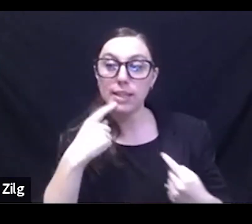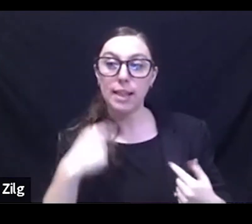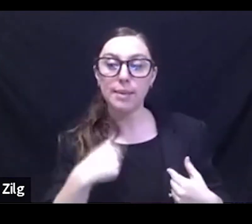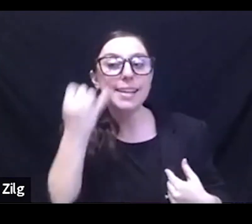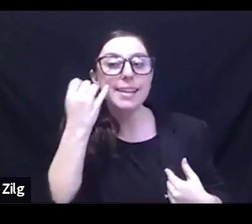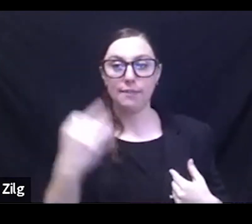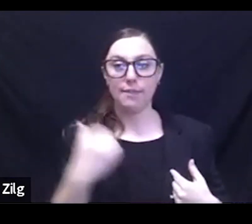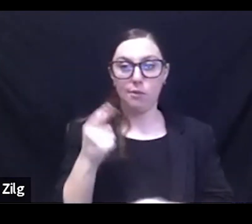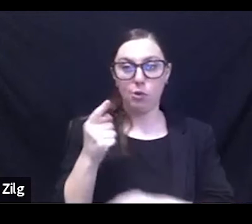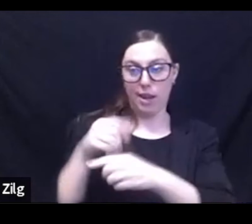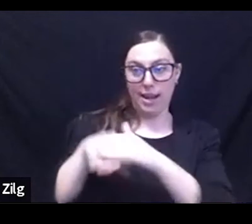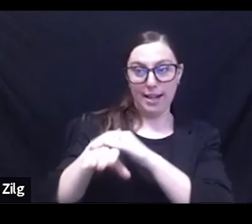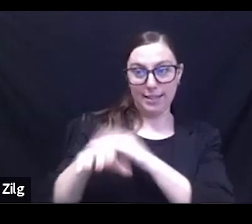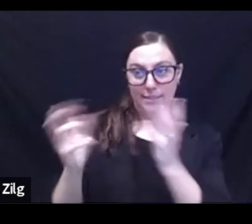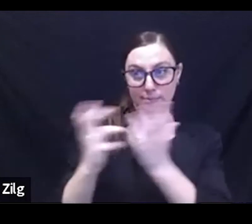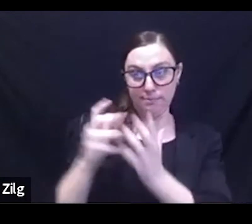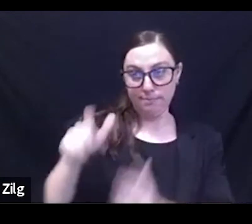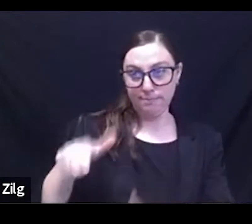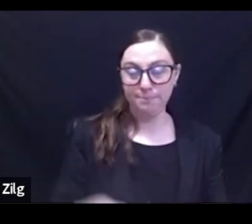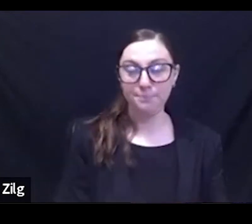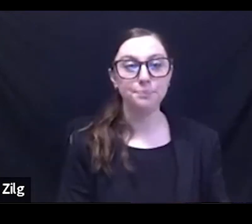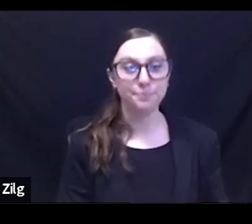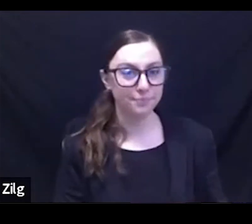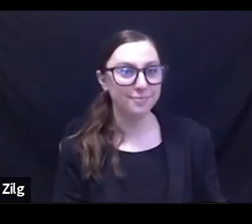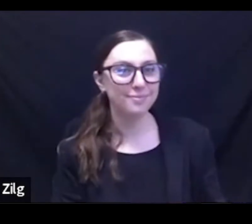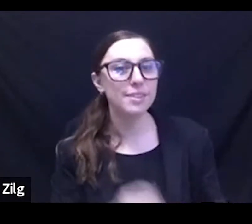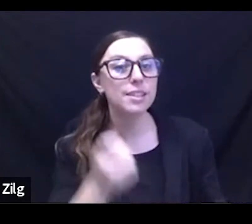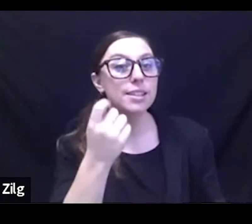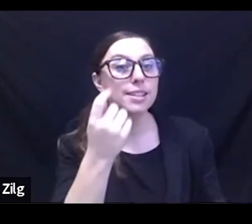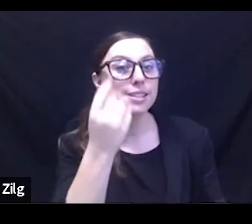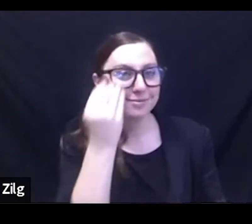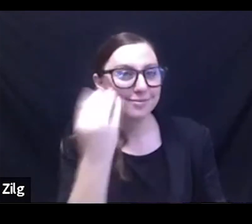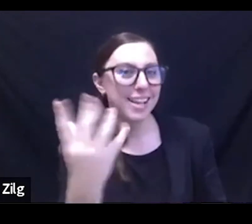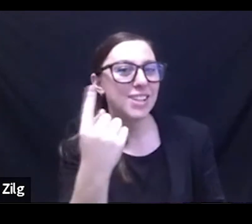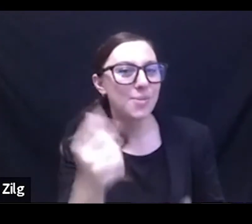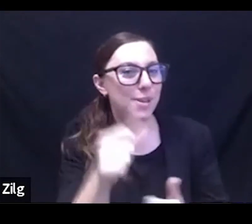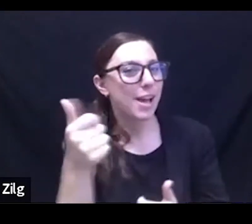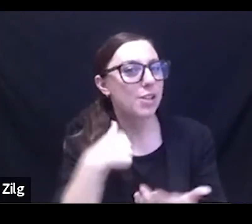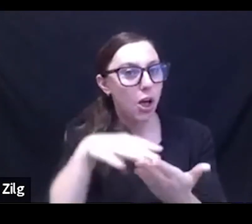access needs.